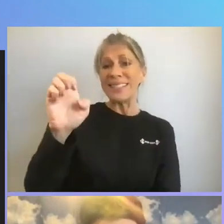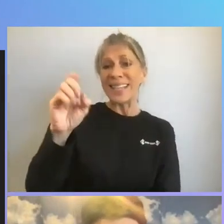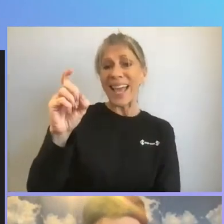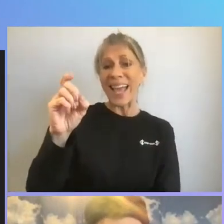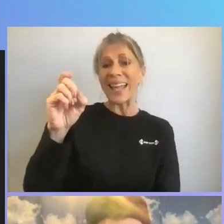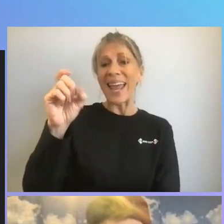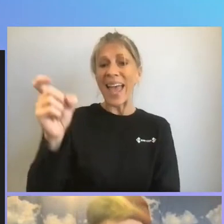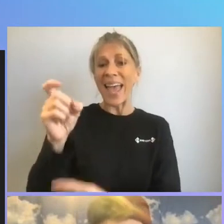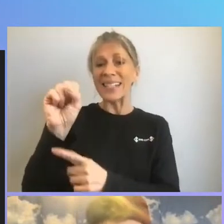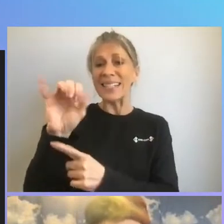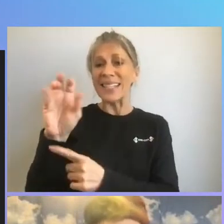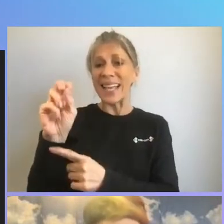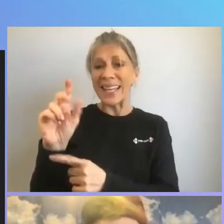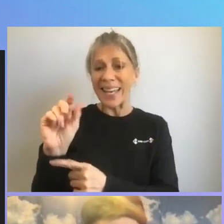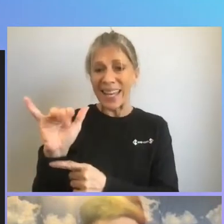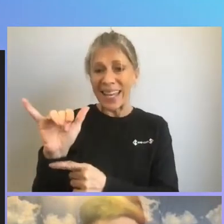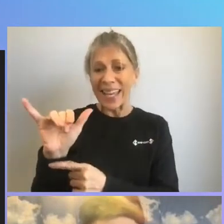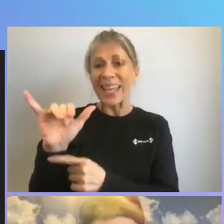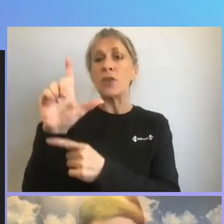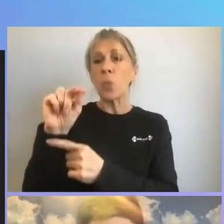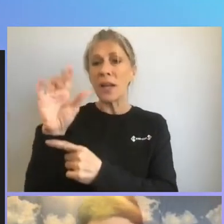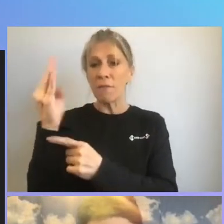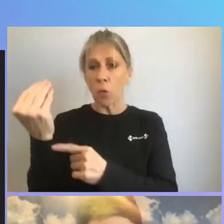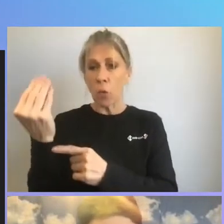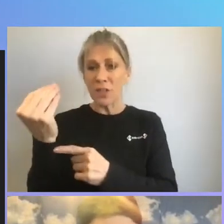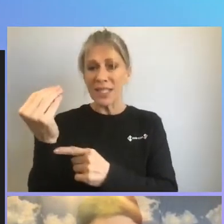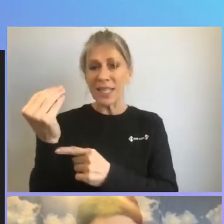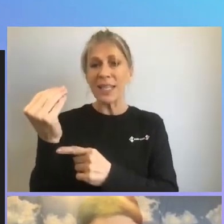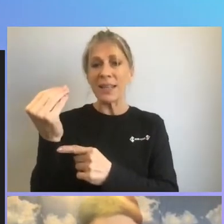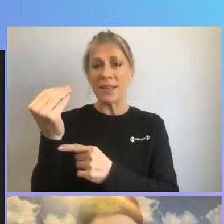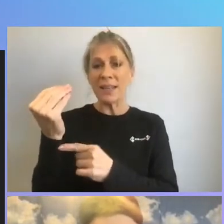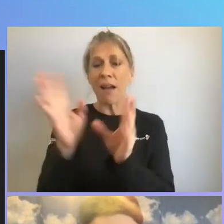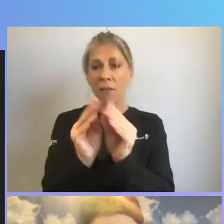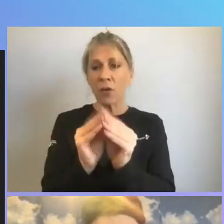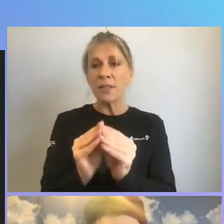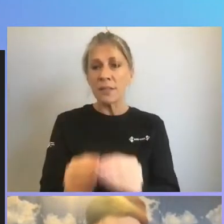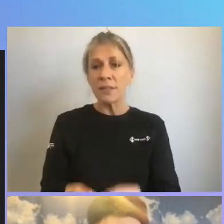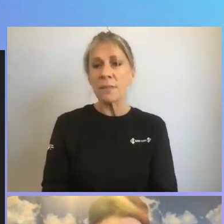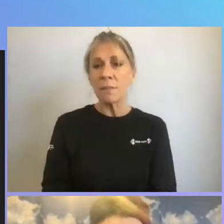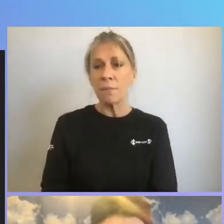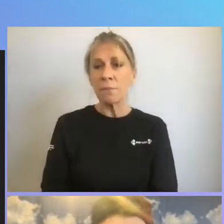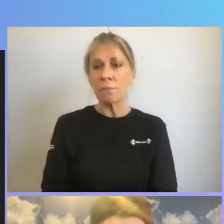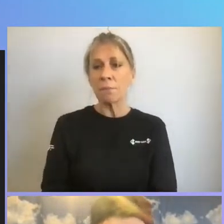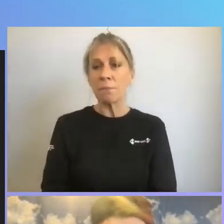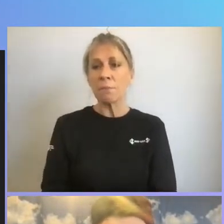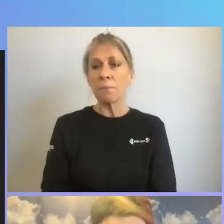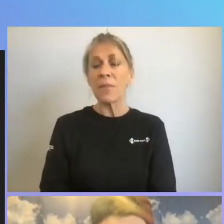conference. Uh, 2014 in. Another